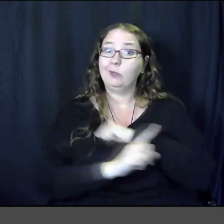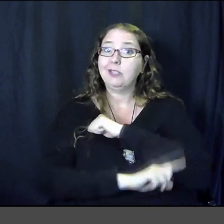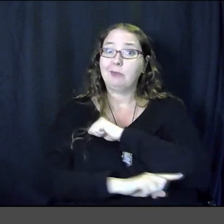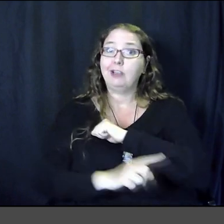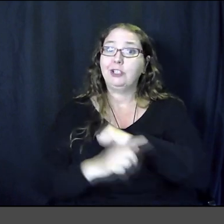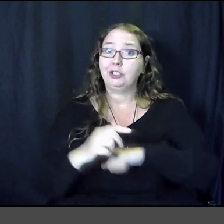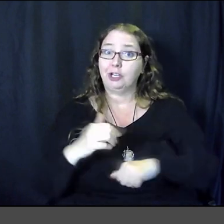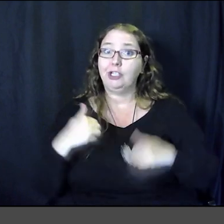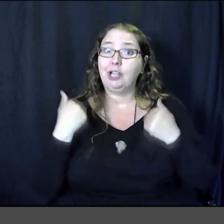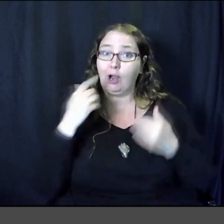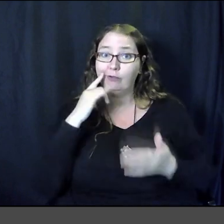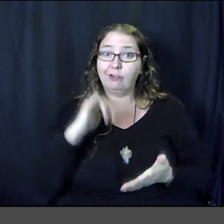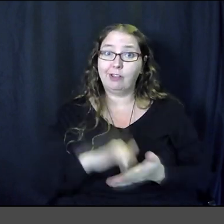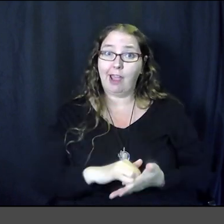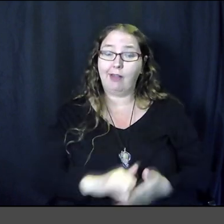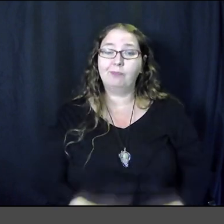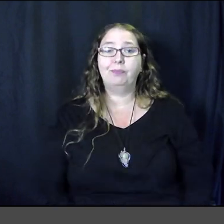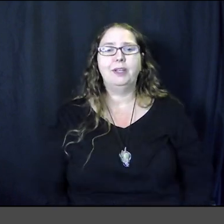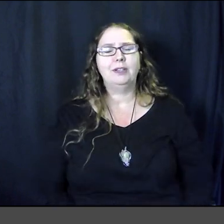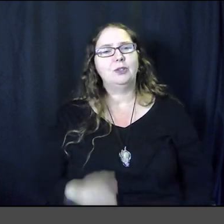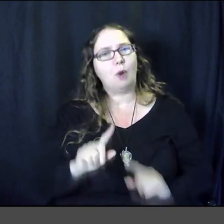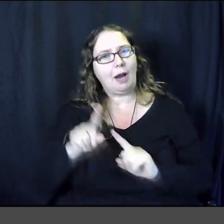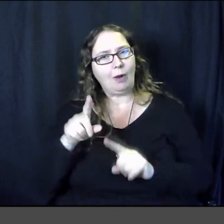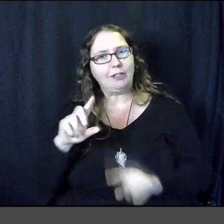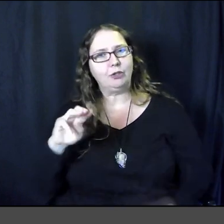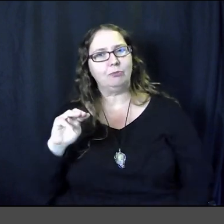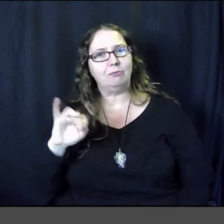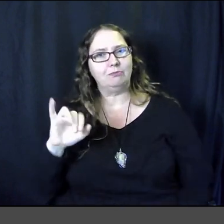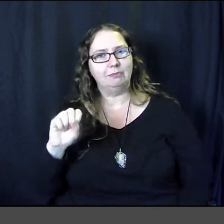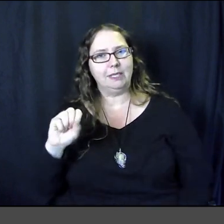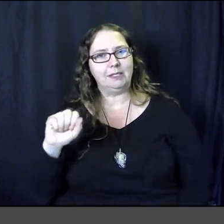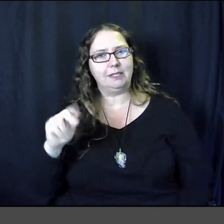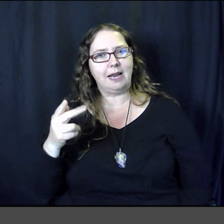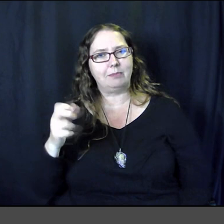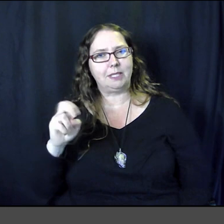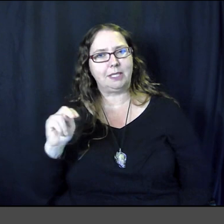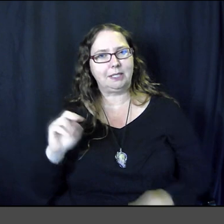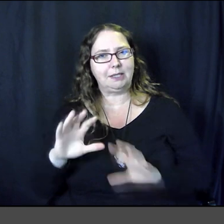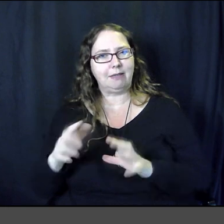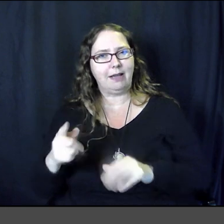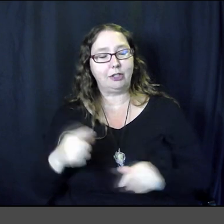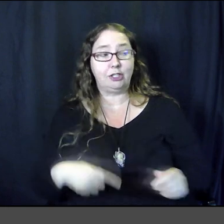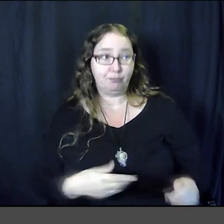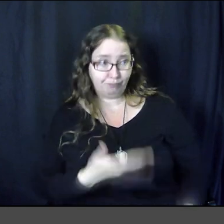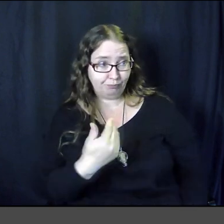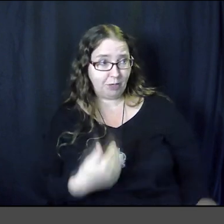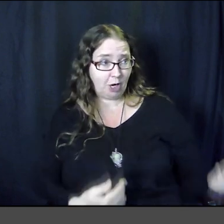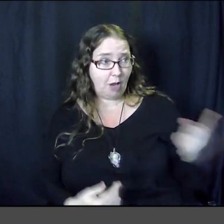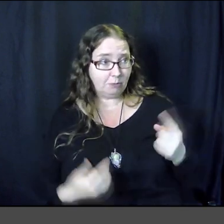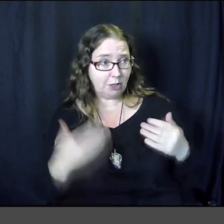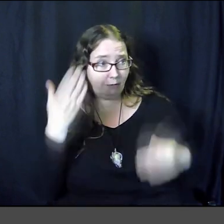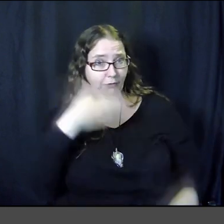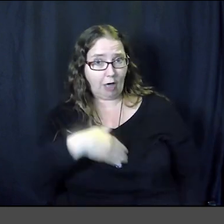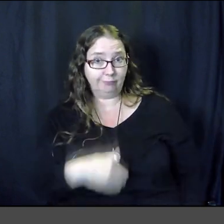SAMPSON'S CLASS SHE GOES, I WANT YOU TO COME UP TO THE FRONT. YOU KNOW, THAT'S THE LAST THING I'M GOING TO DO. I SAID TO MYSELF AND I WENT UP TO FRONT